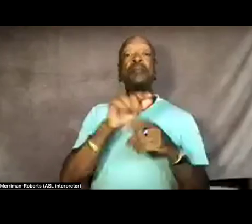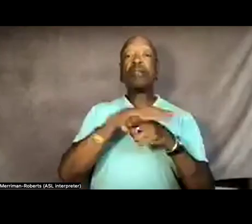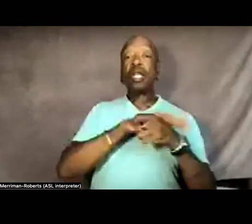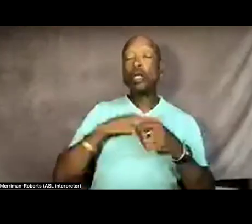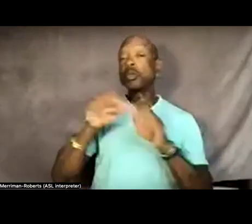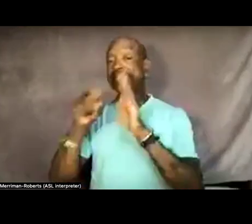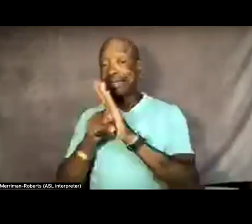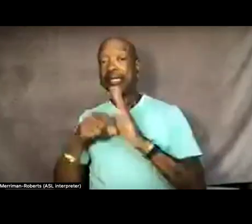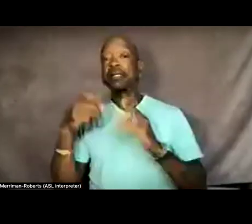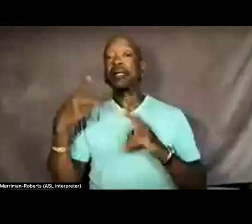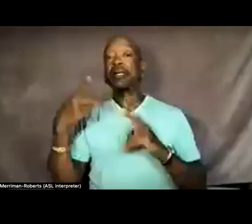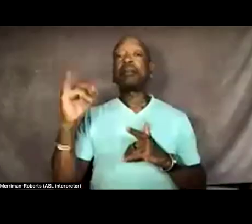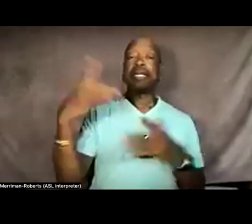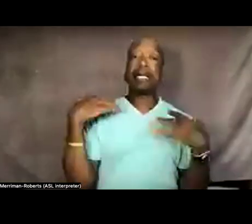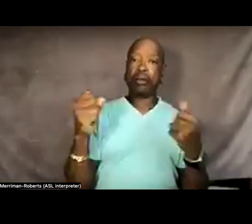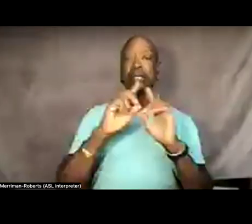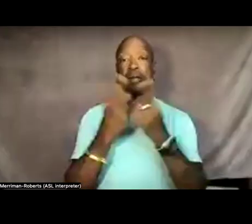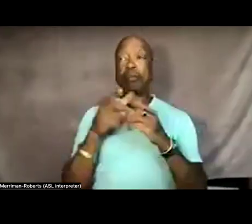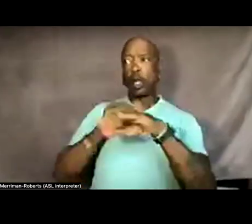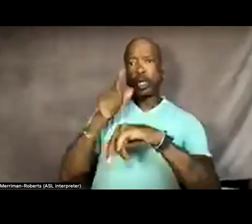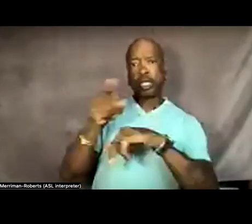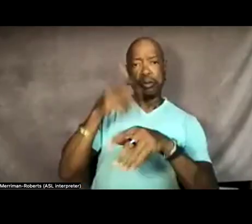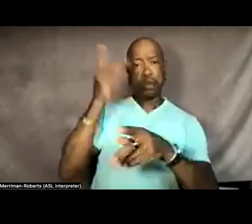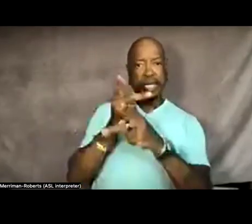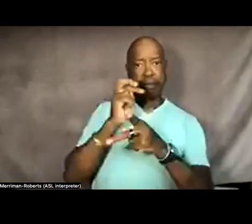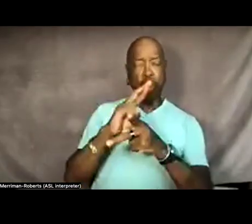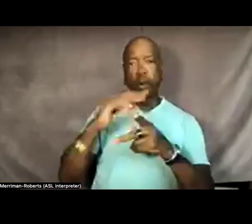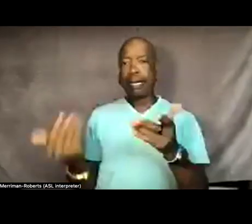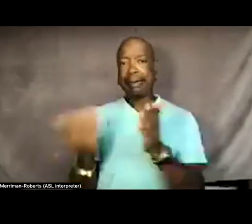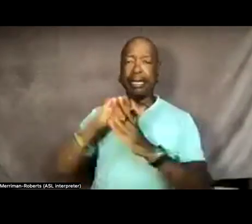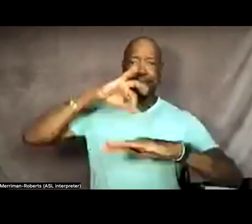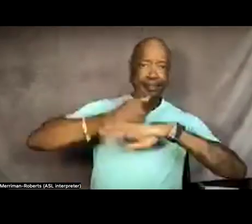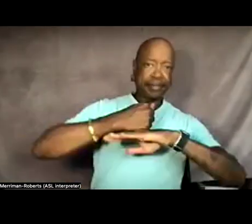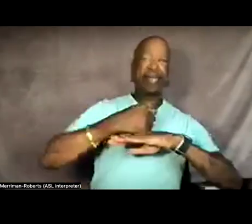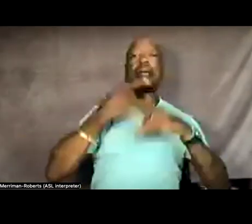calling on them to re to keep or reinstate mask requirements at different points before and after